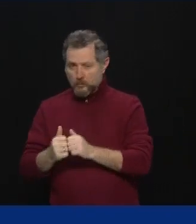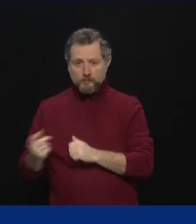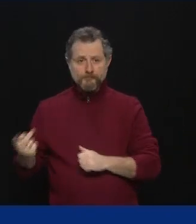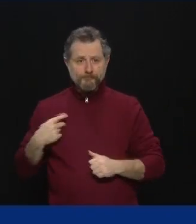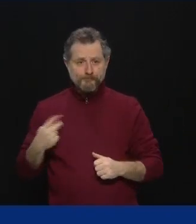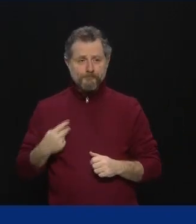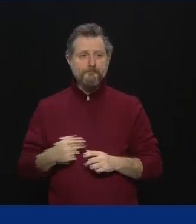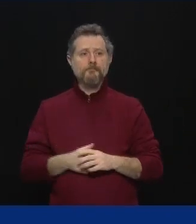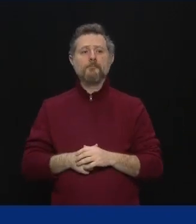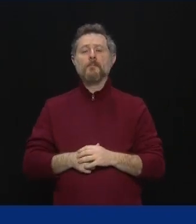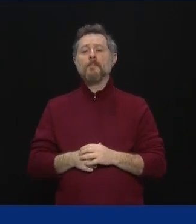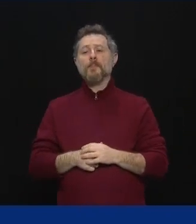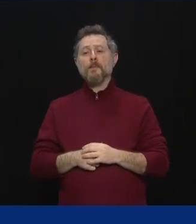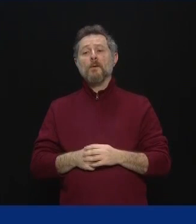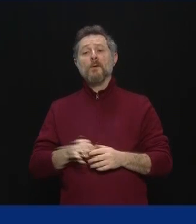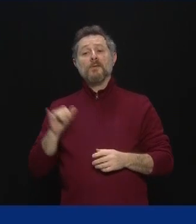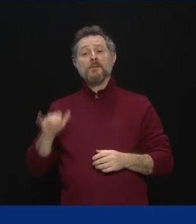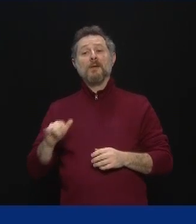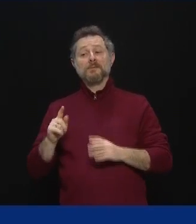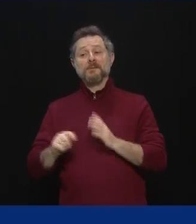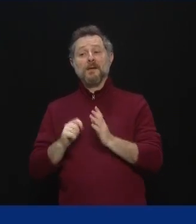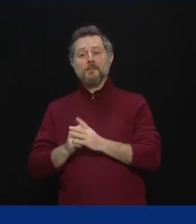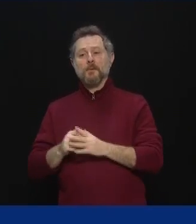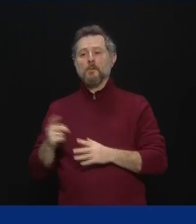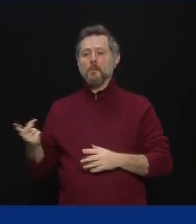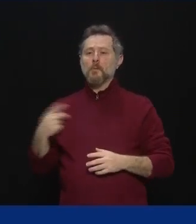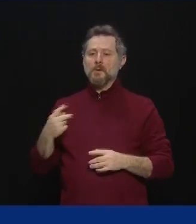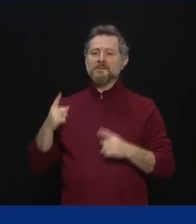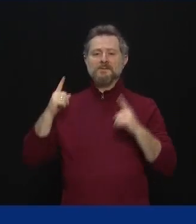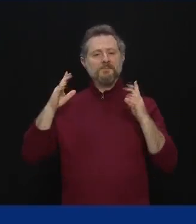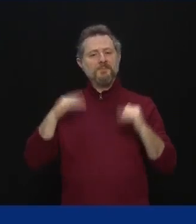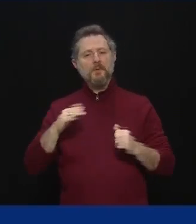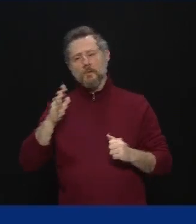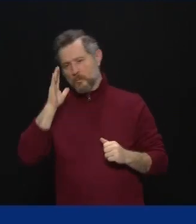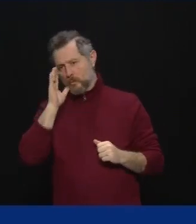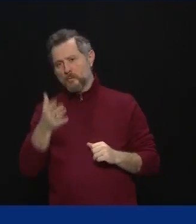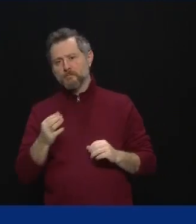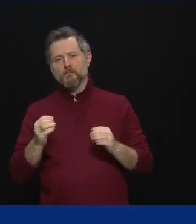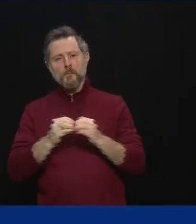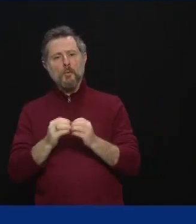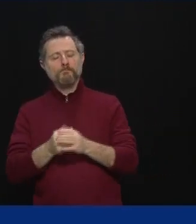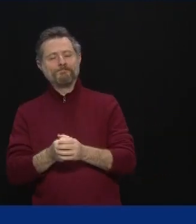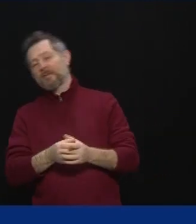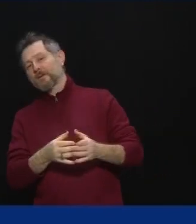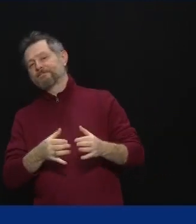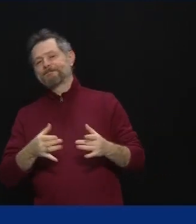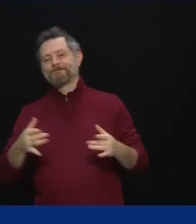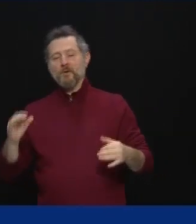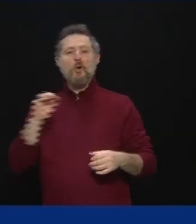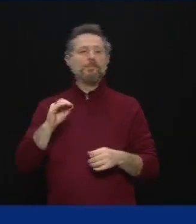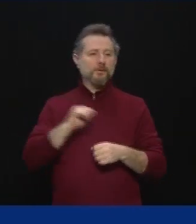READINESS. HOW WE WOULD PARTNER IN THIS, OUR ATTACK ON THIS VARIANT.